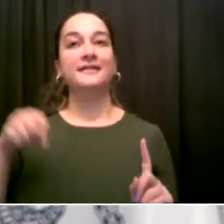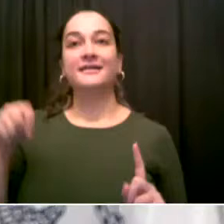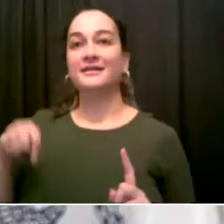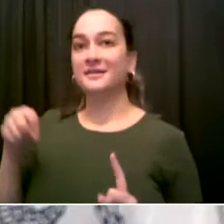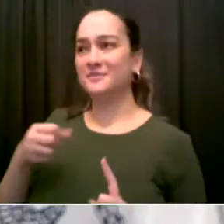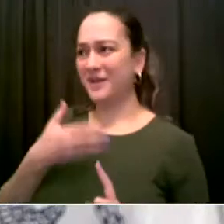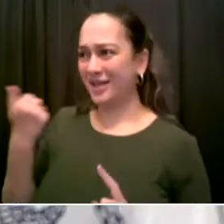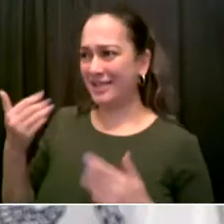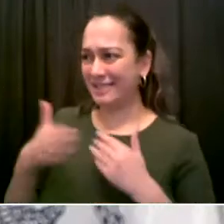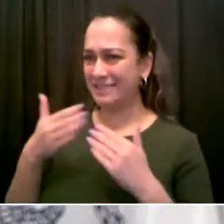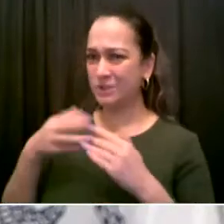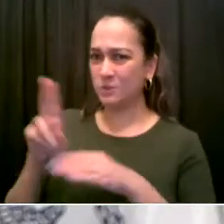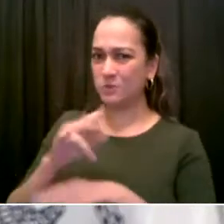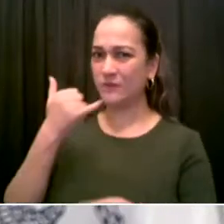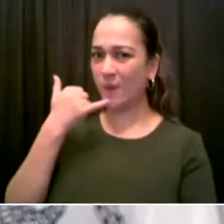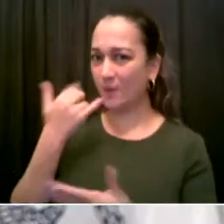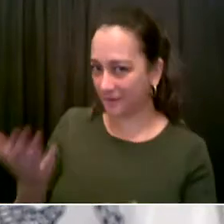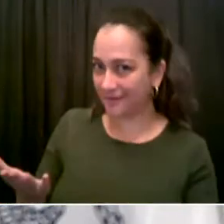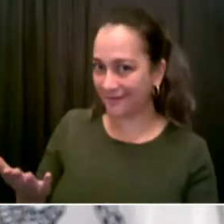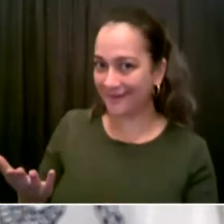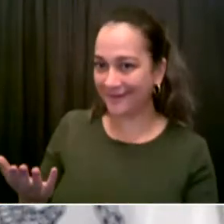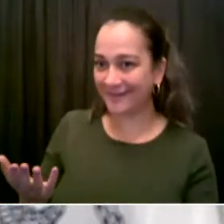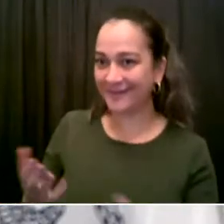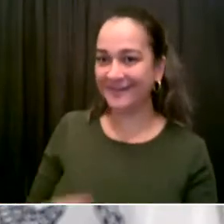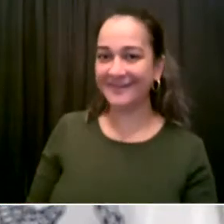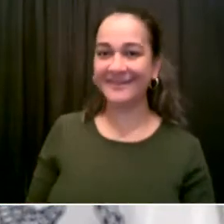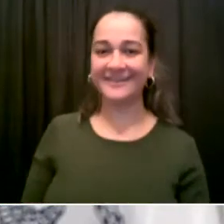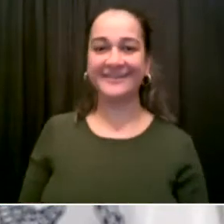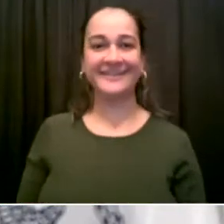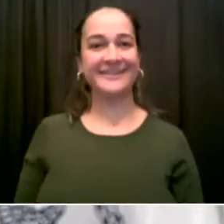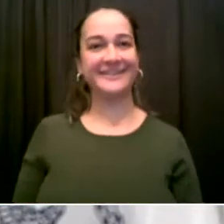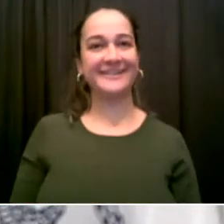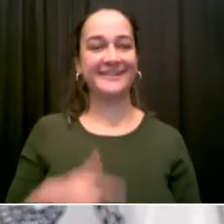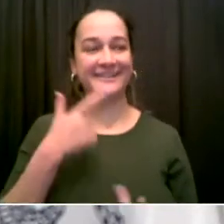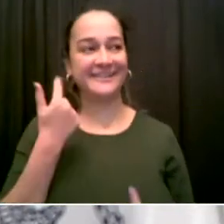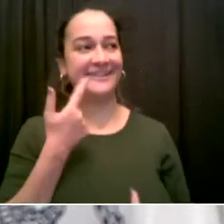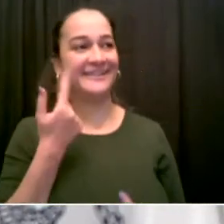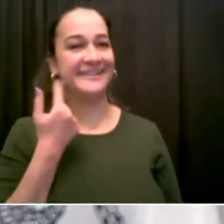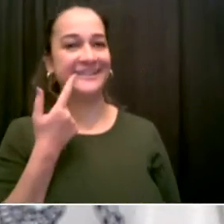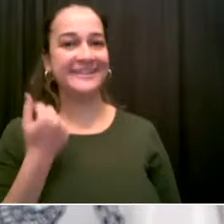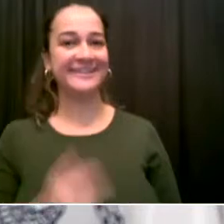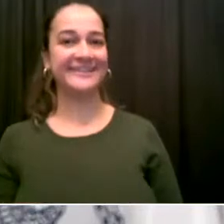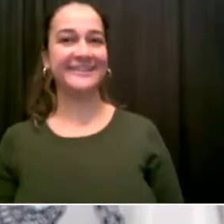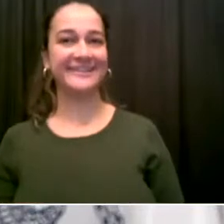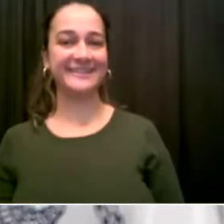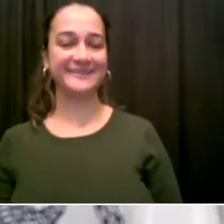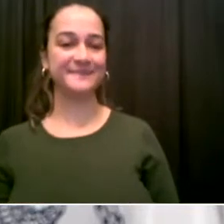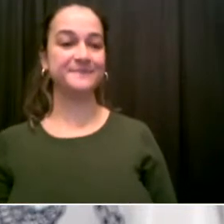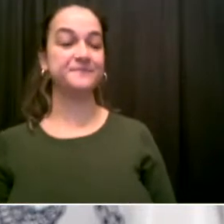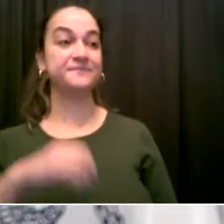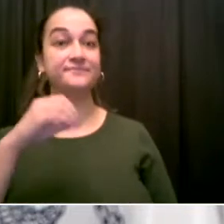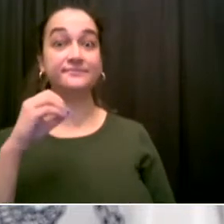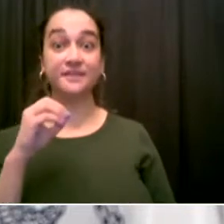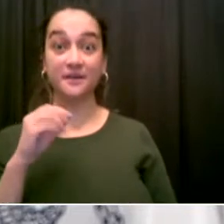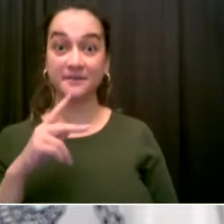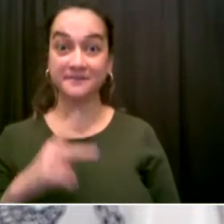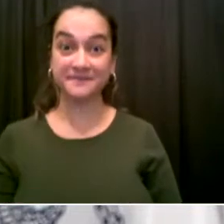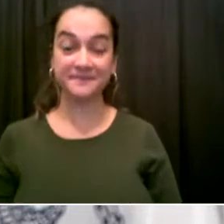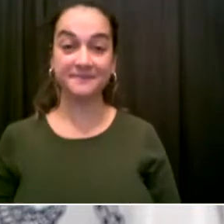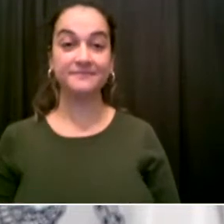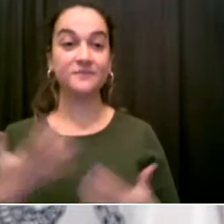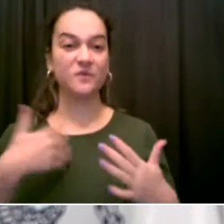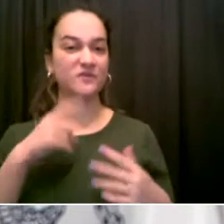YES, IT'S THE